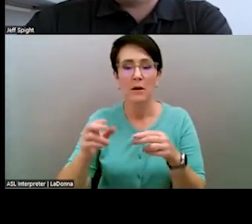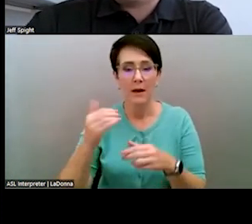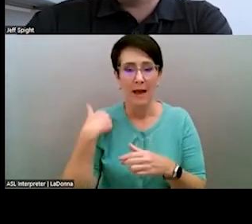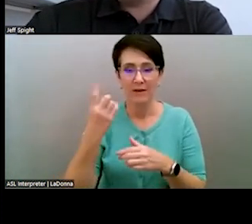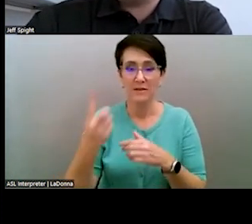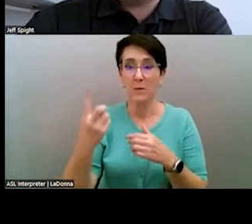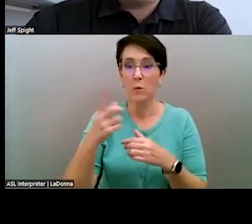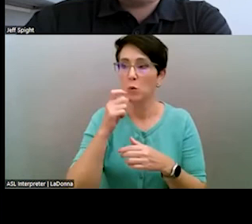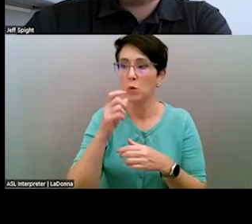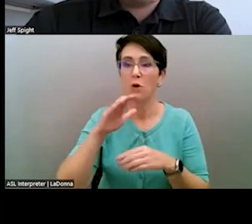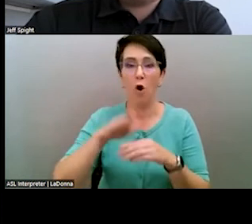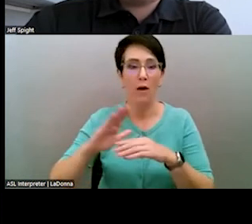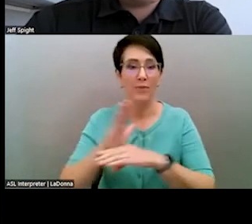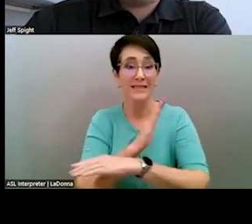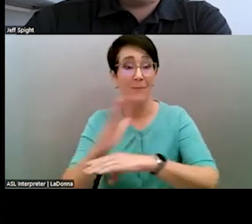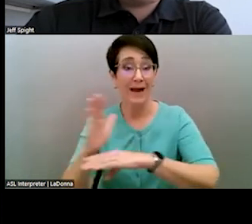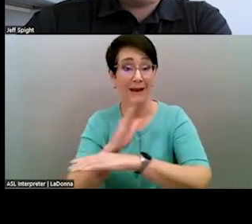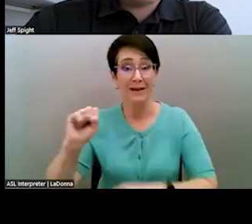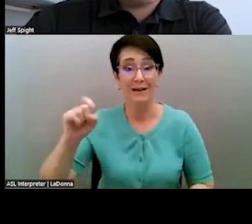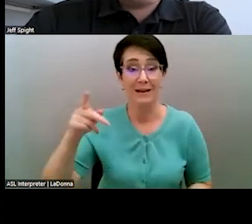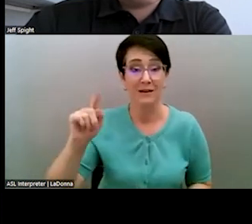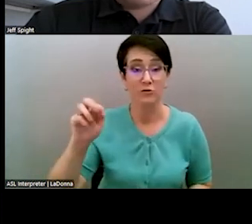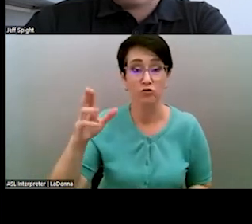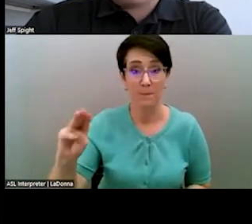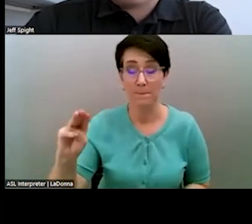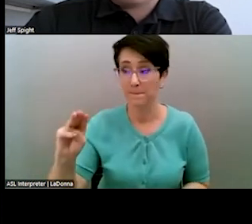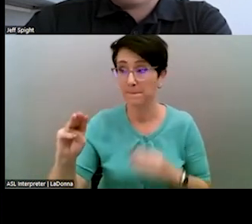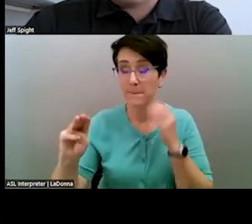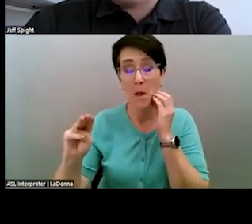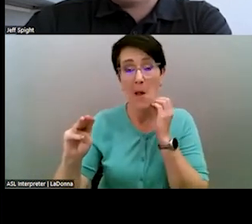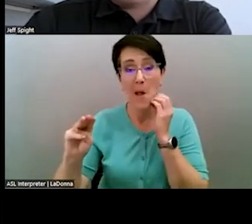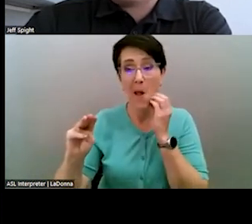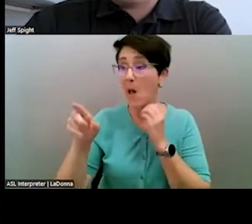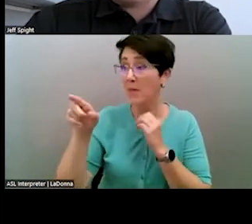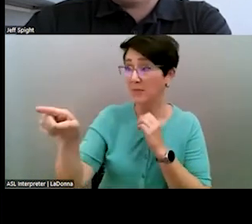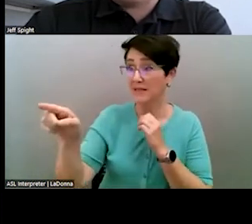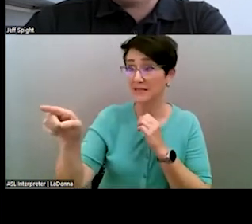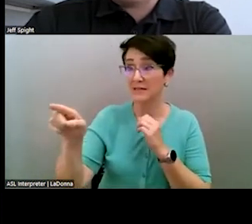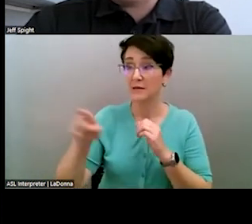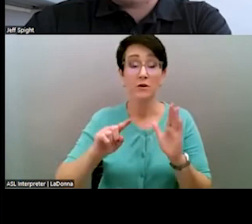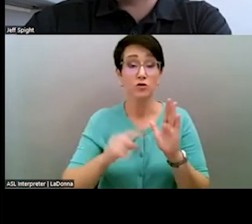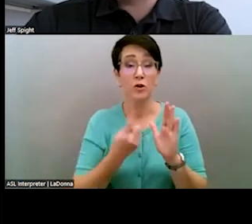SPECTRUM DISORDER TYPE OF SITUATION. THIS, THIS, JUST SAY YES. MEANS THAT YOU HAVE TO ROLL UP,